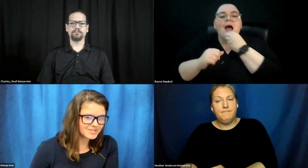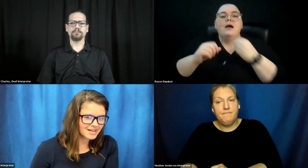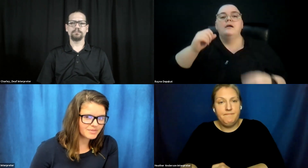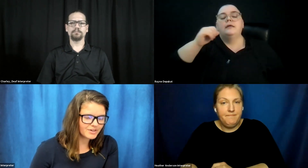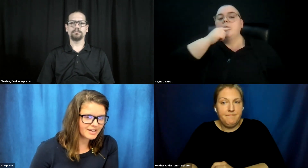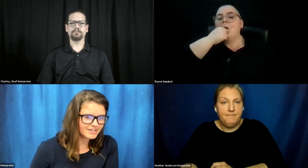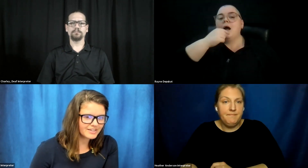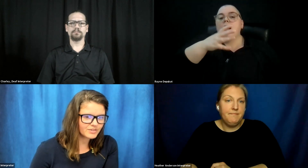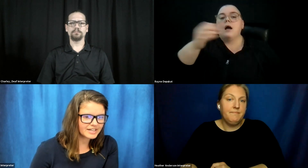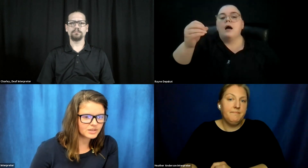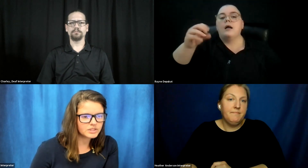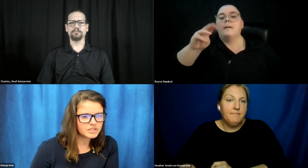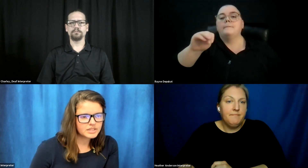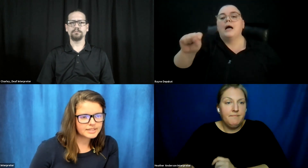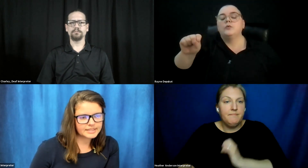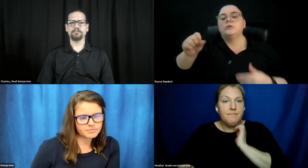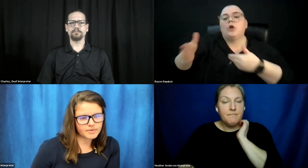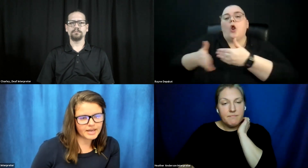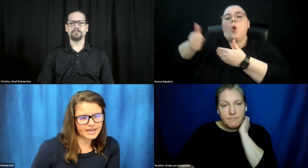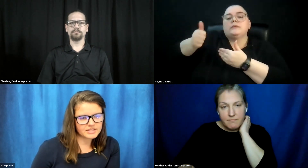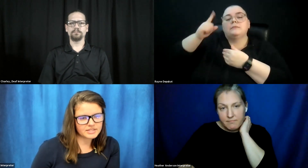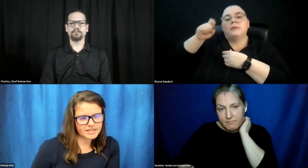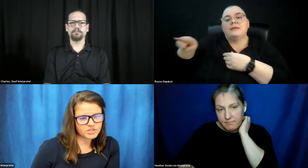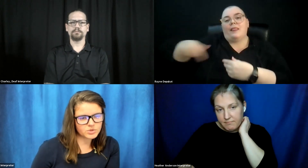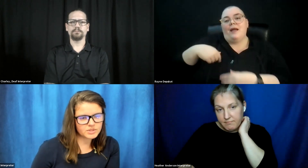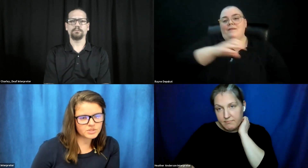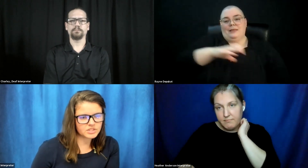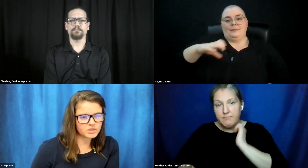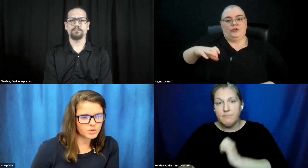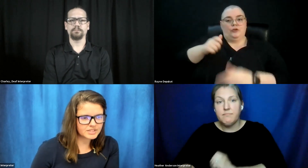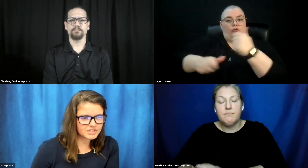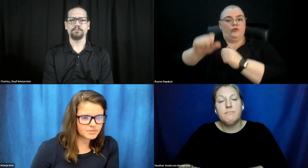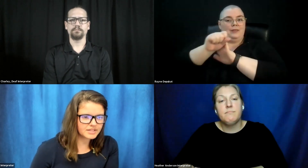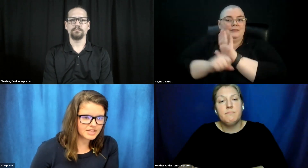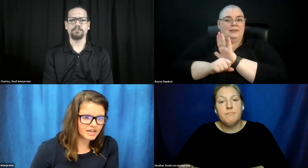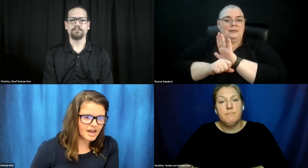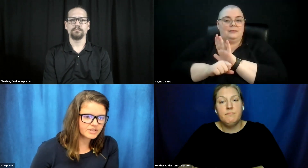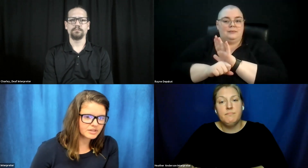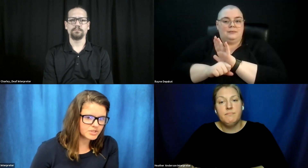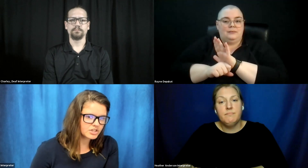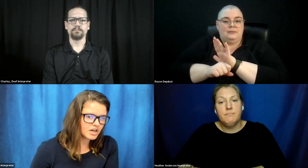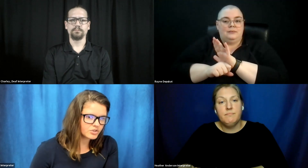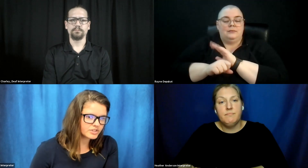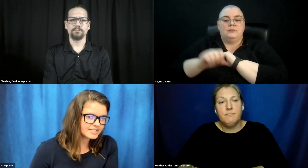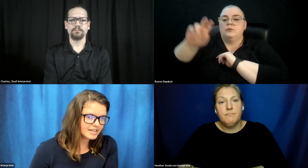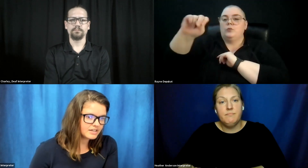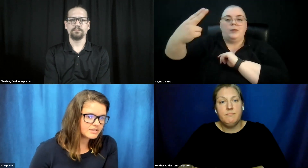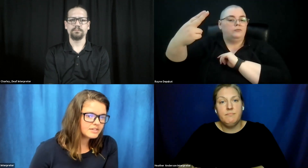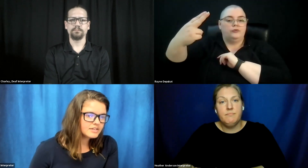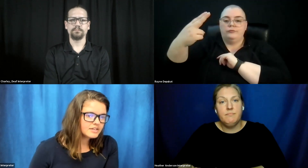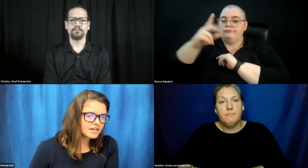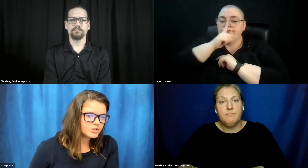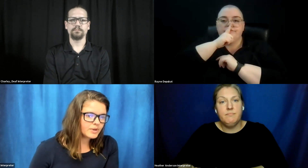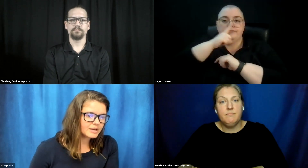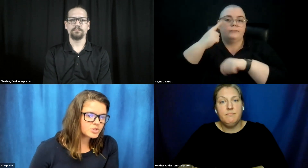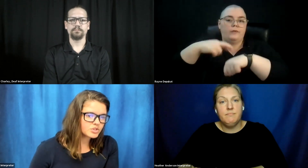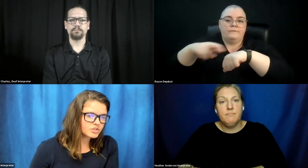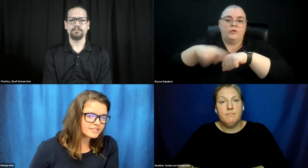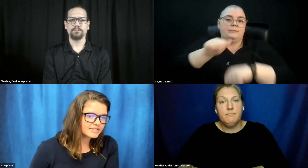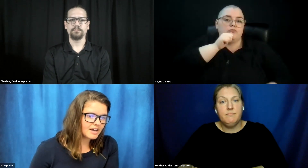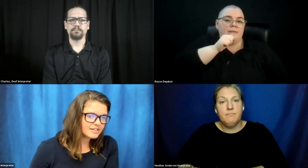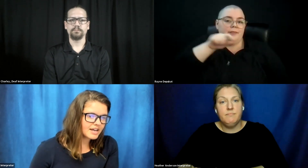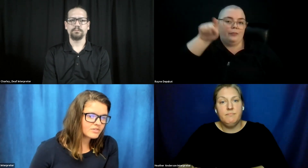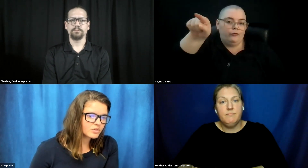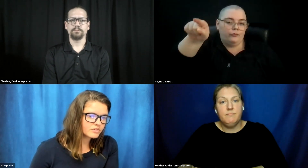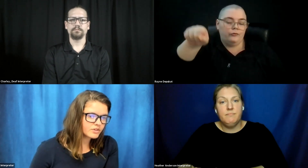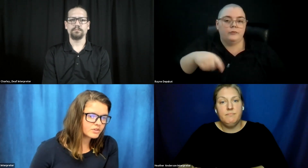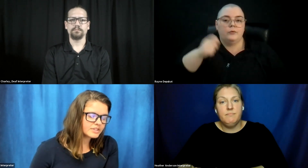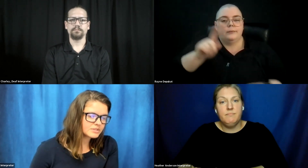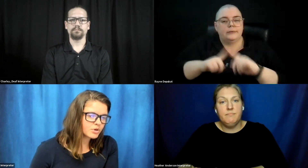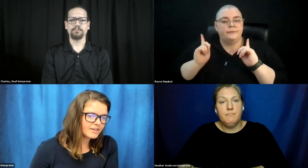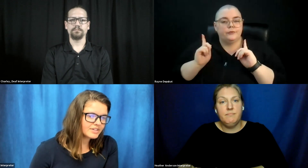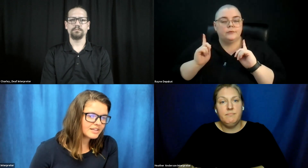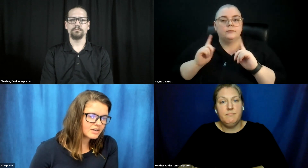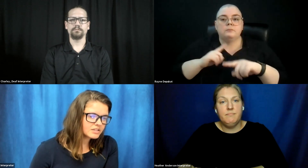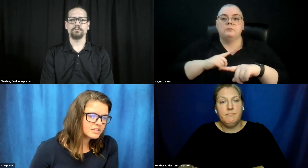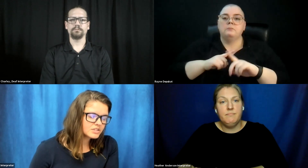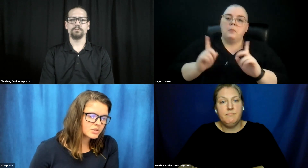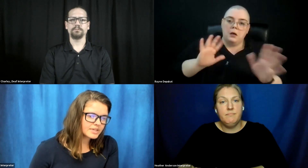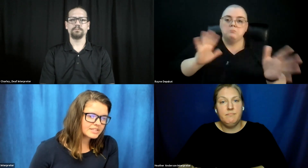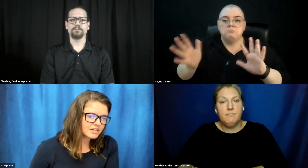The way that their system set up they don't have anything right now, and Massachusetts is the closest because they have a commission under the state of New Hampshire does not have a referral it's private there.